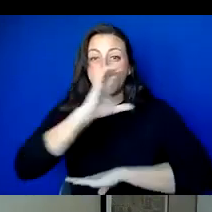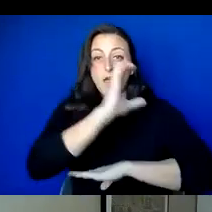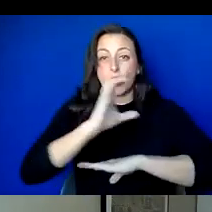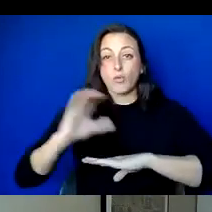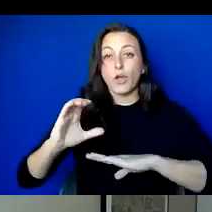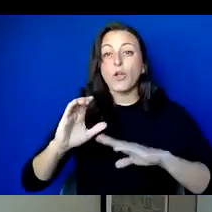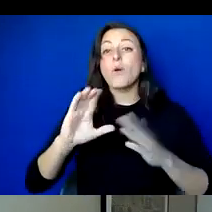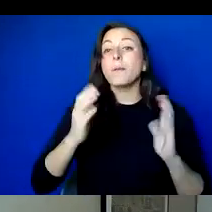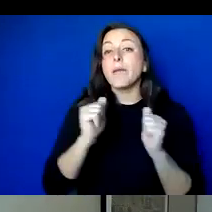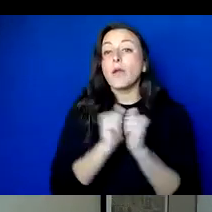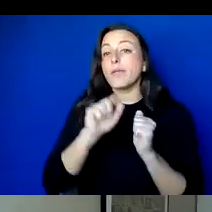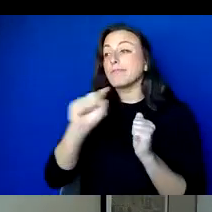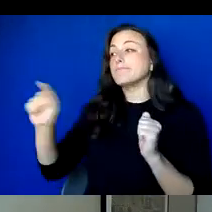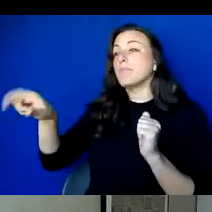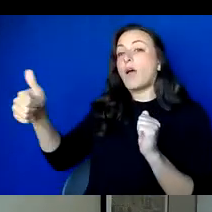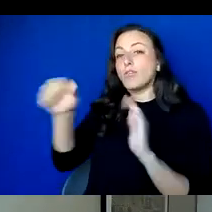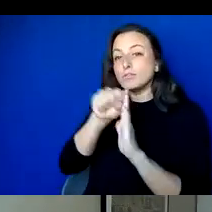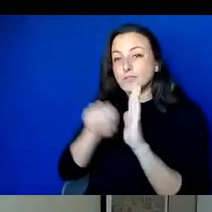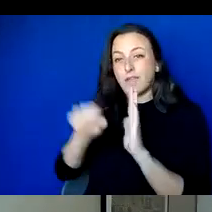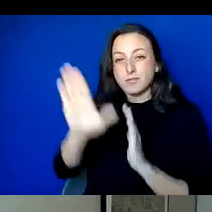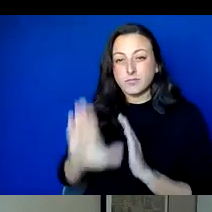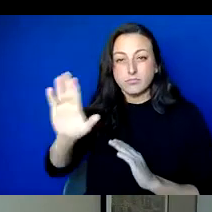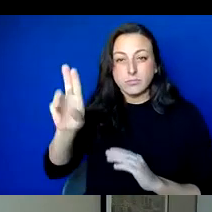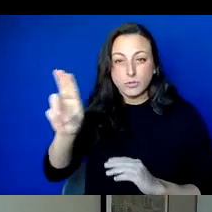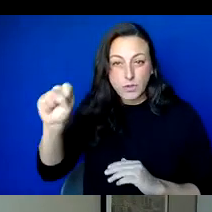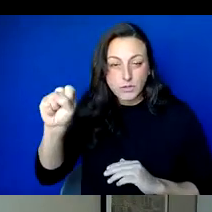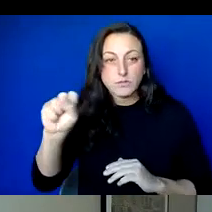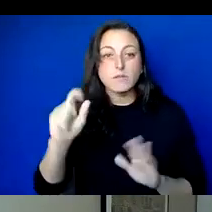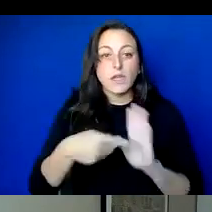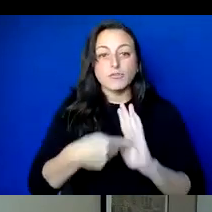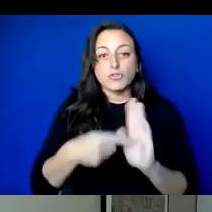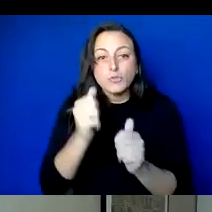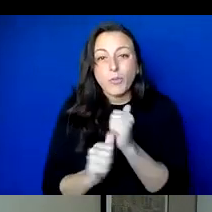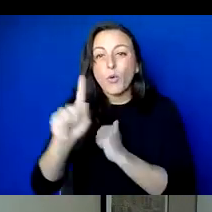states across the country, and it's shown as an incidence rate or per 100 000 population so we can